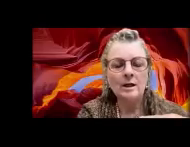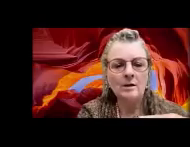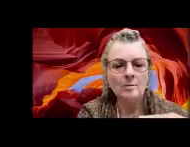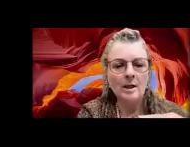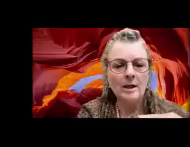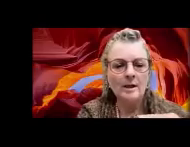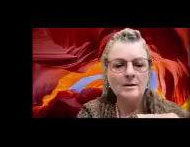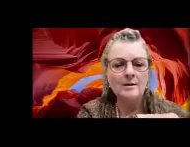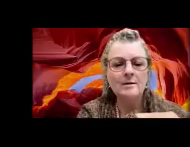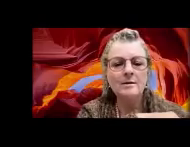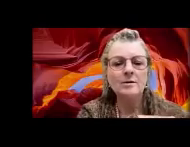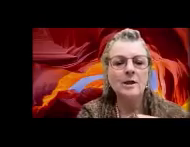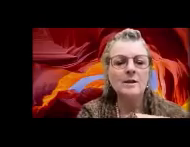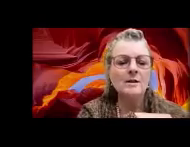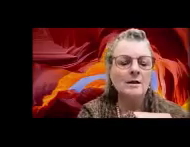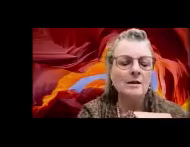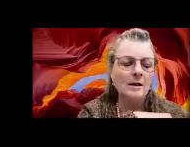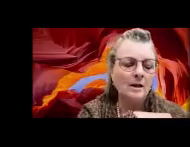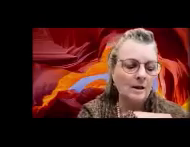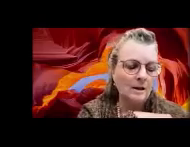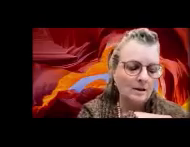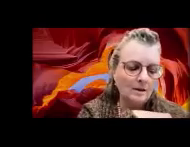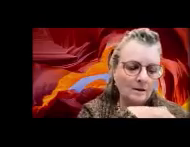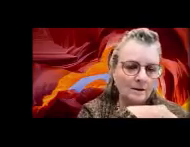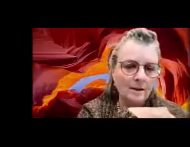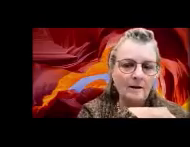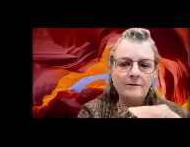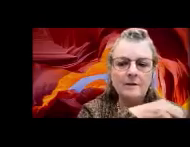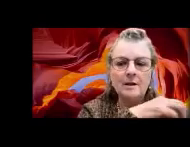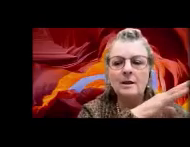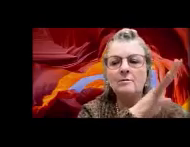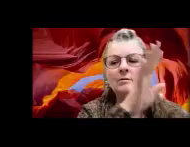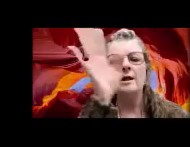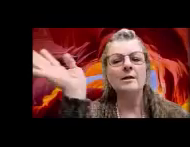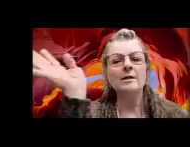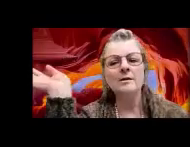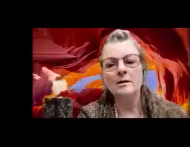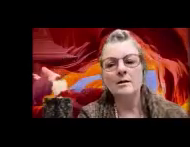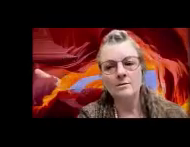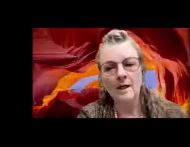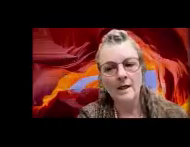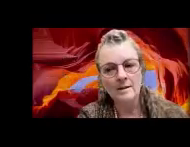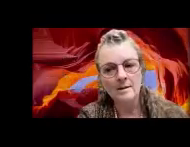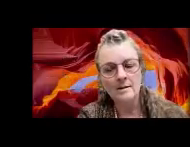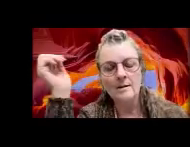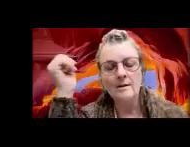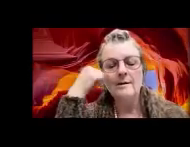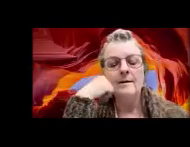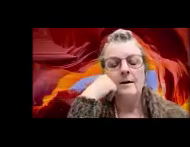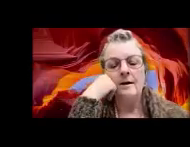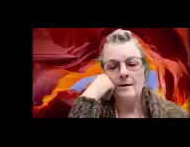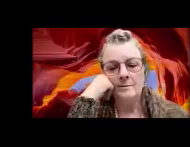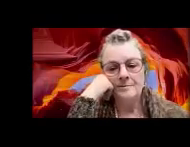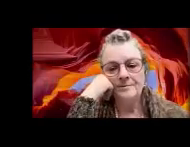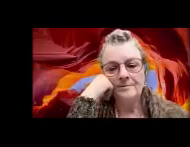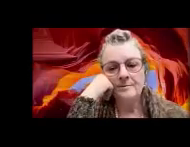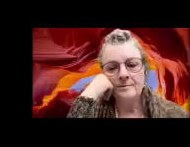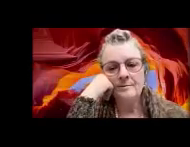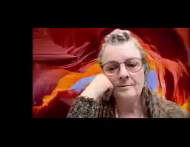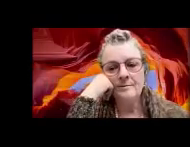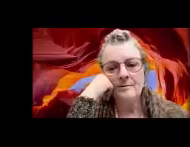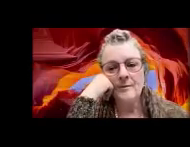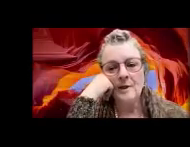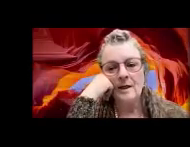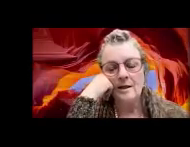colorblind, green is on the left and red is on the right. And